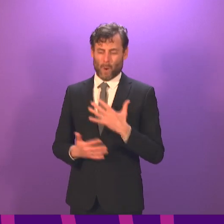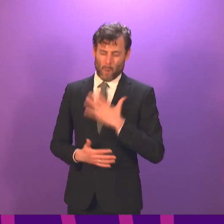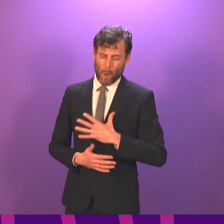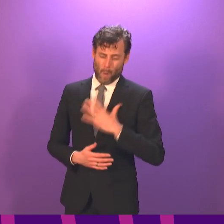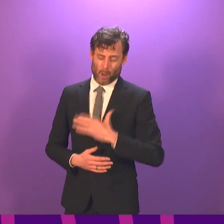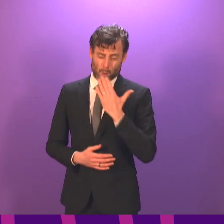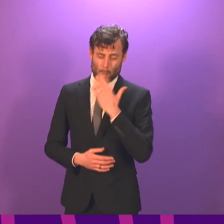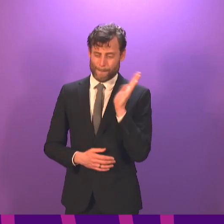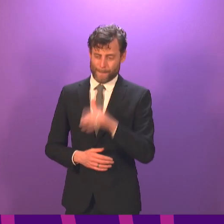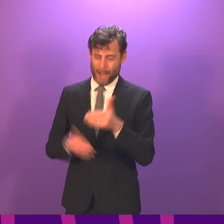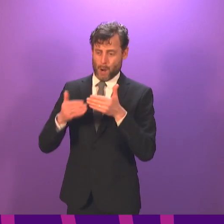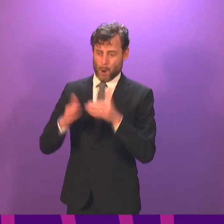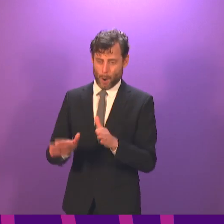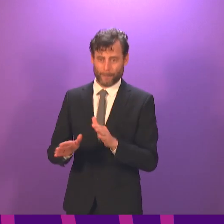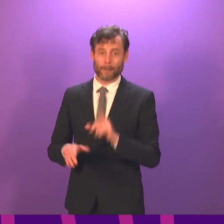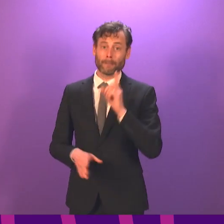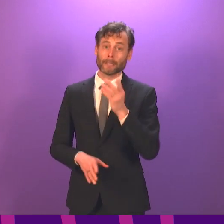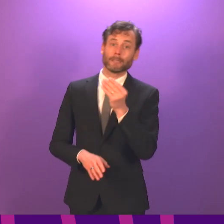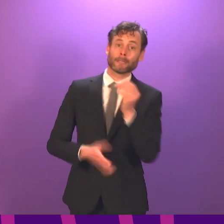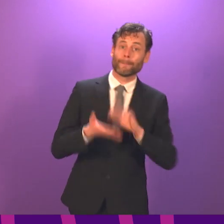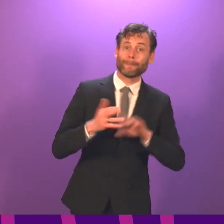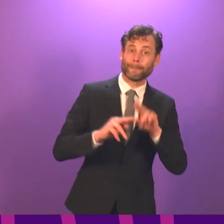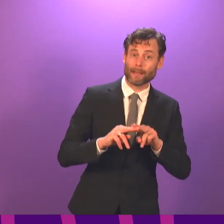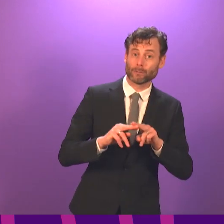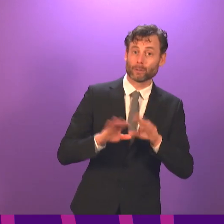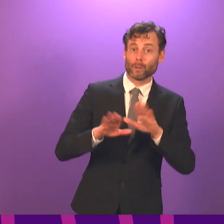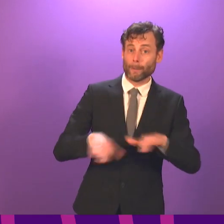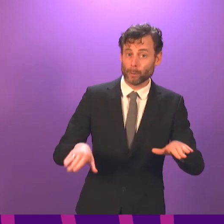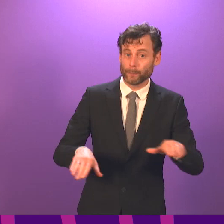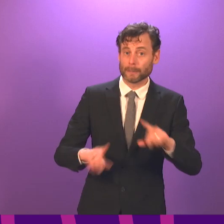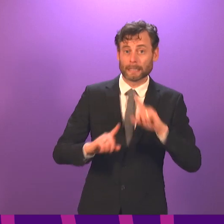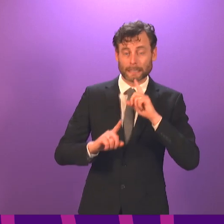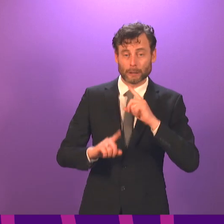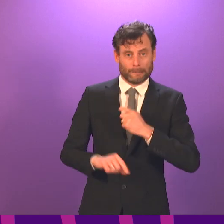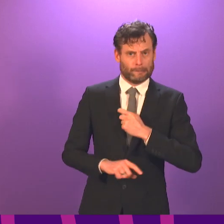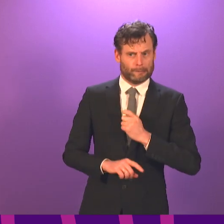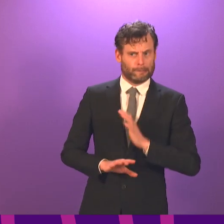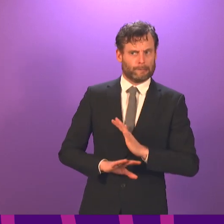as possible, but some parents, pupils and teachers are nervous about the risks that